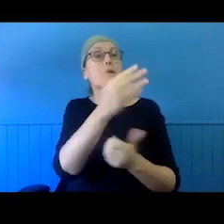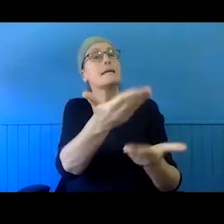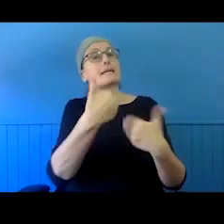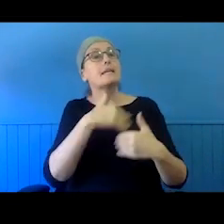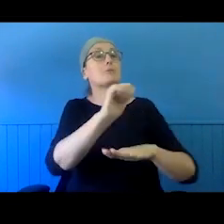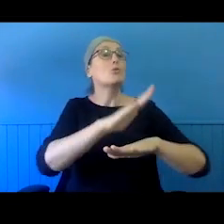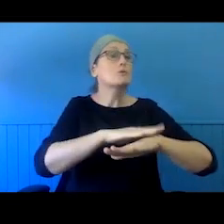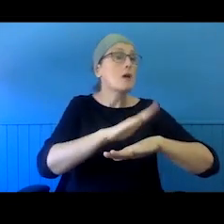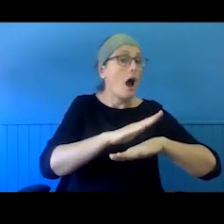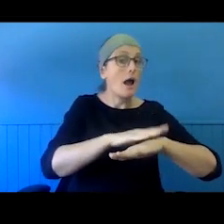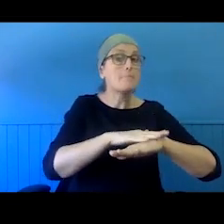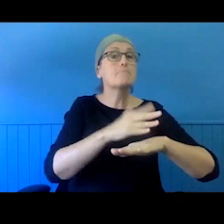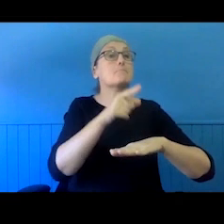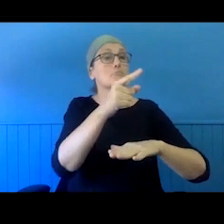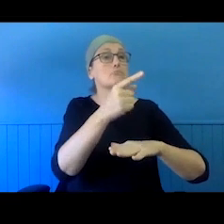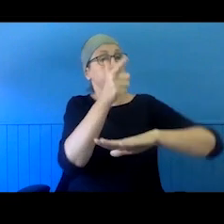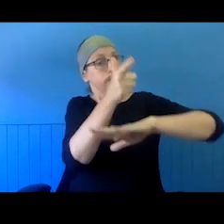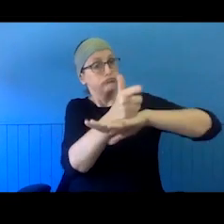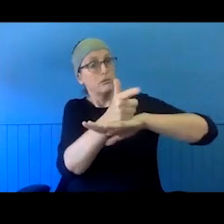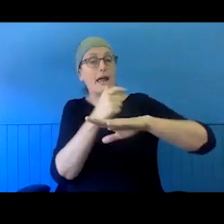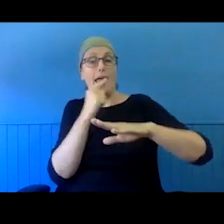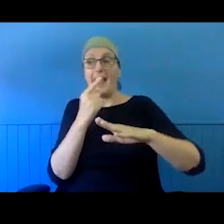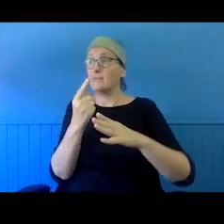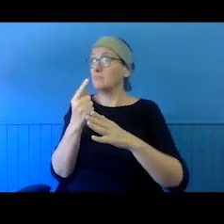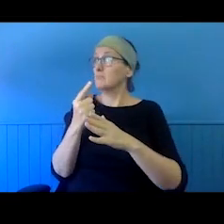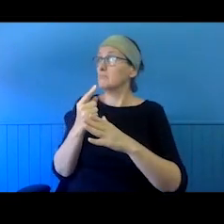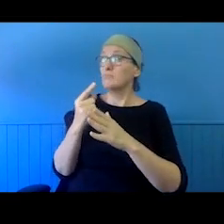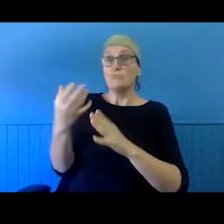profit that we make." Another great example which is a really big player